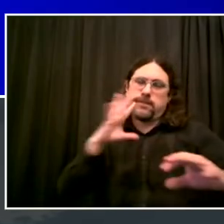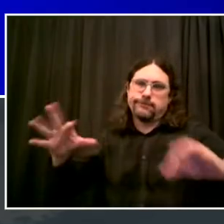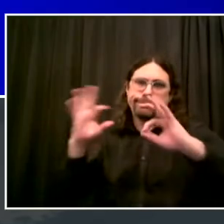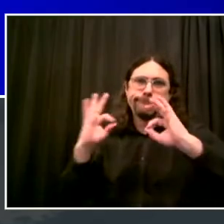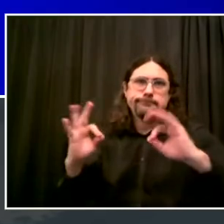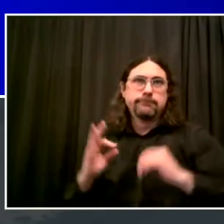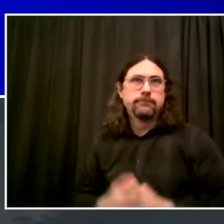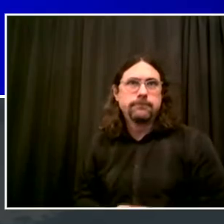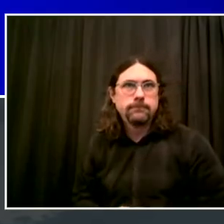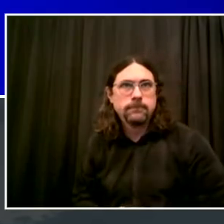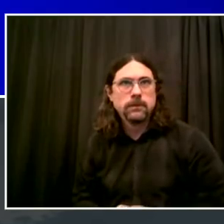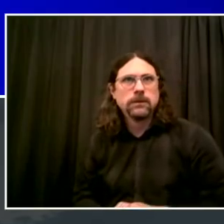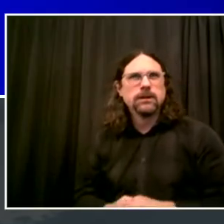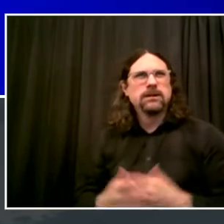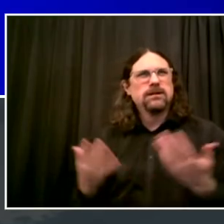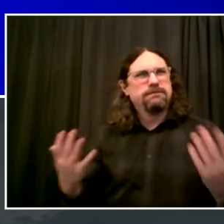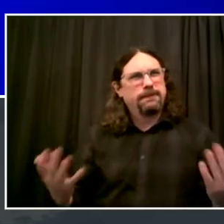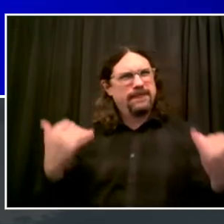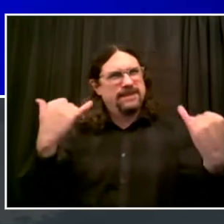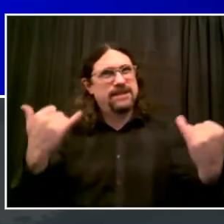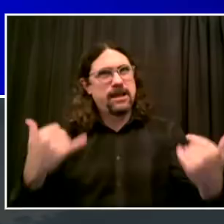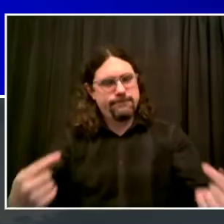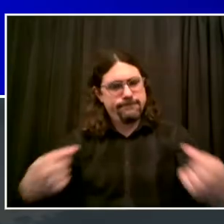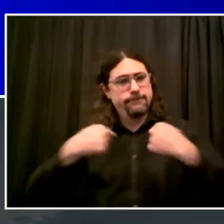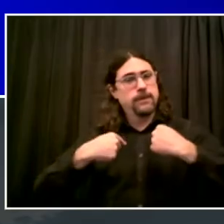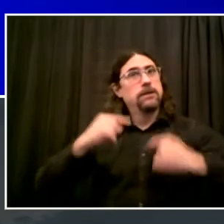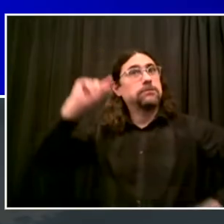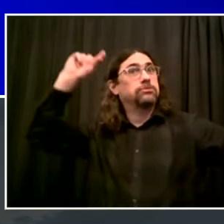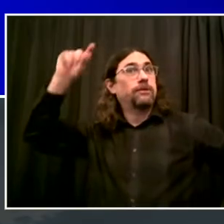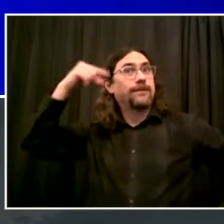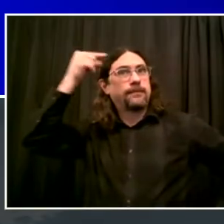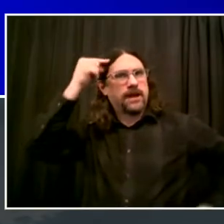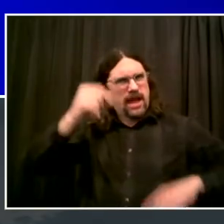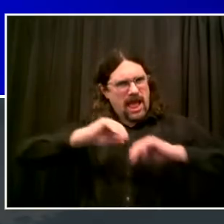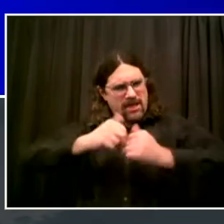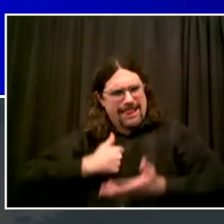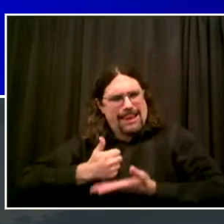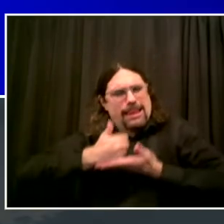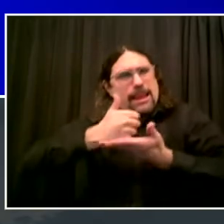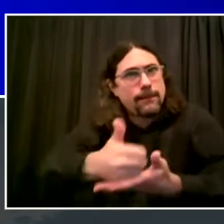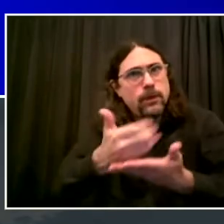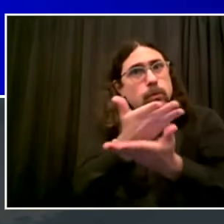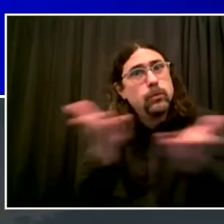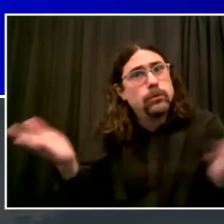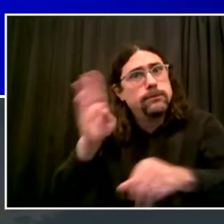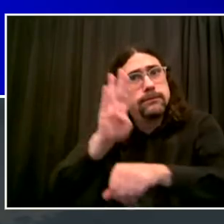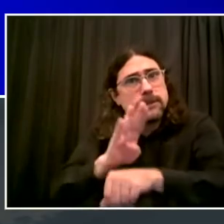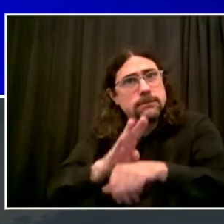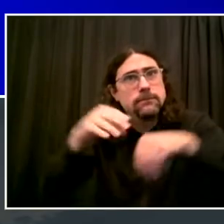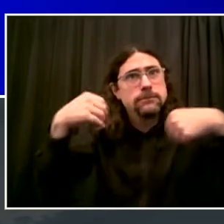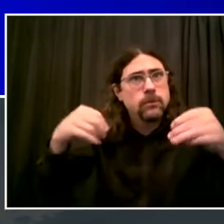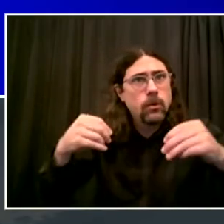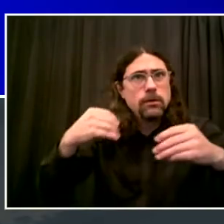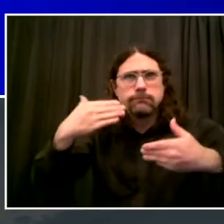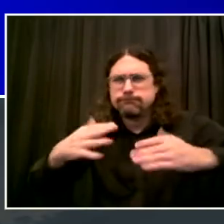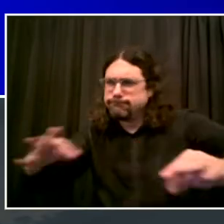THAN ANYONE. SO I AM CONFIDENT WE WILL WORK IT OUT. BUT IT IS IMPORTANT THAT THE CITY GAVE GOVERNMENT GAVE THEM A HELPING HAND.